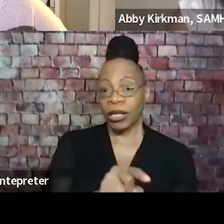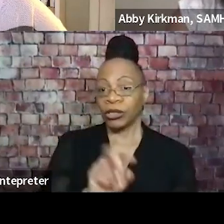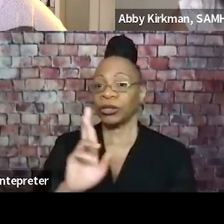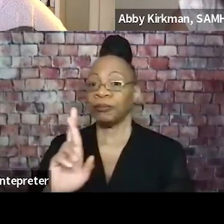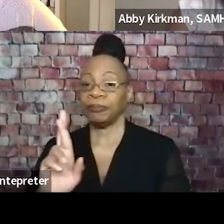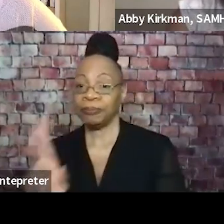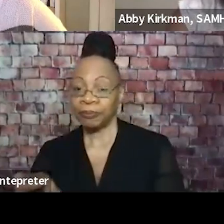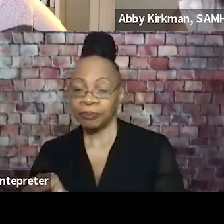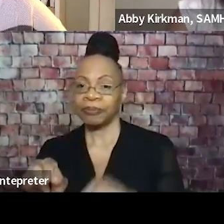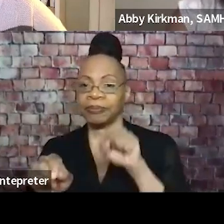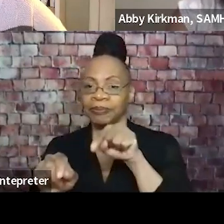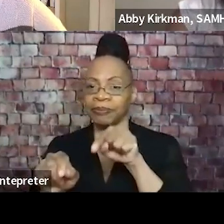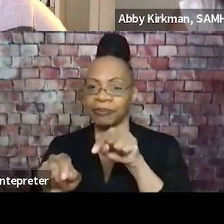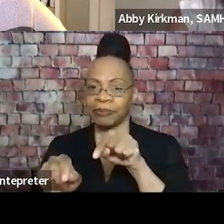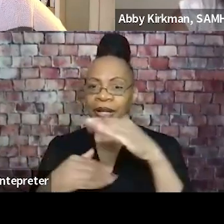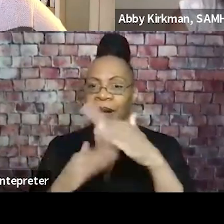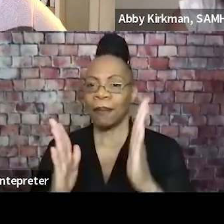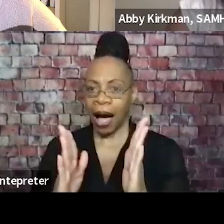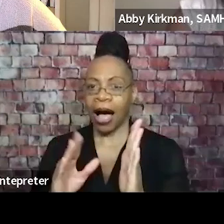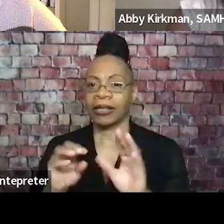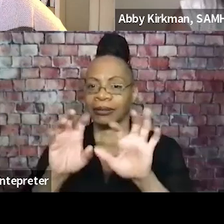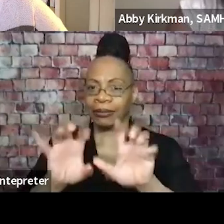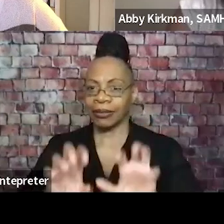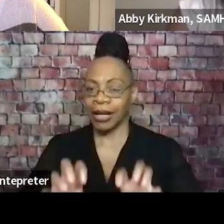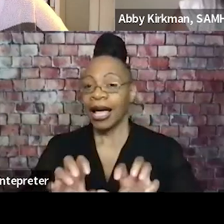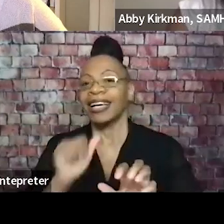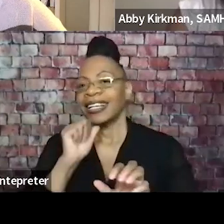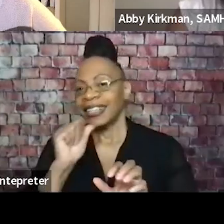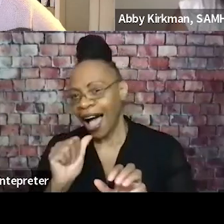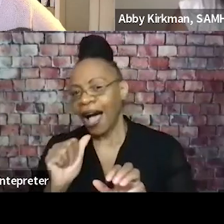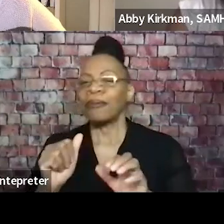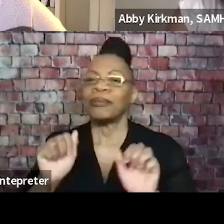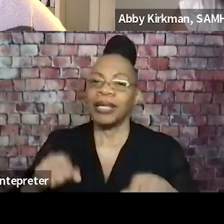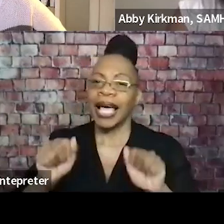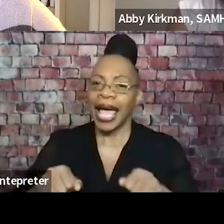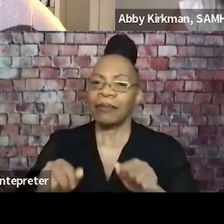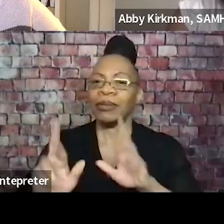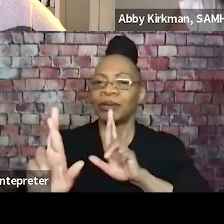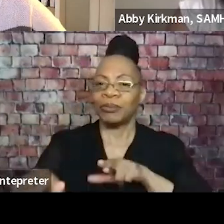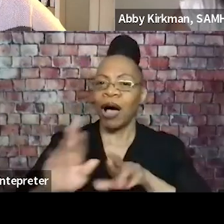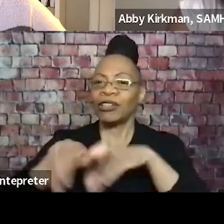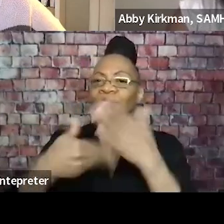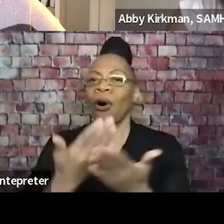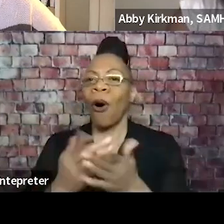and we are not gonna get to all of them, but after the webinar, we'll be able to get responses afterwards.